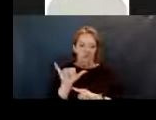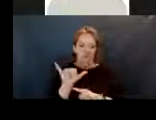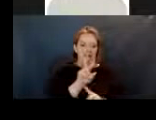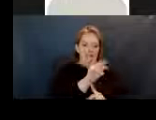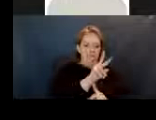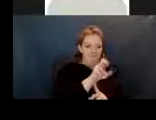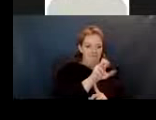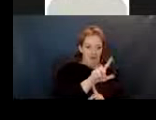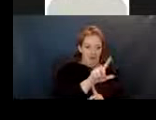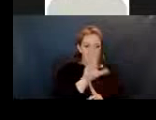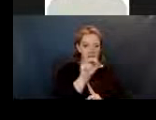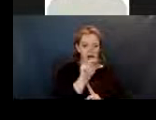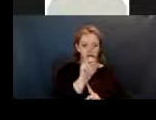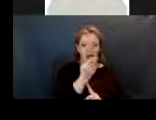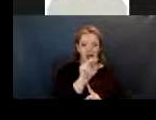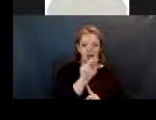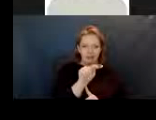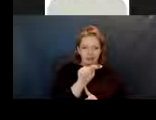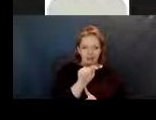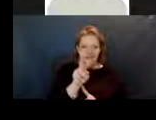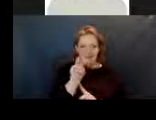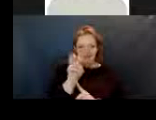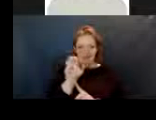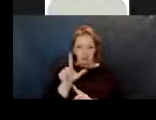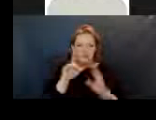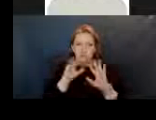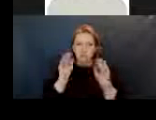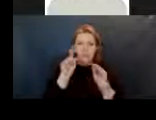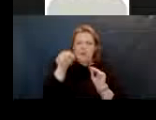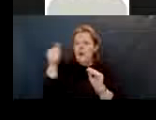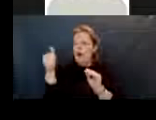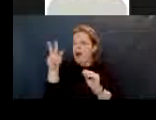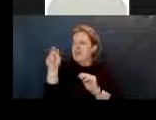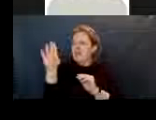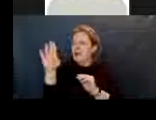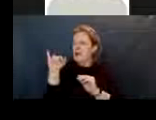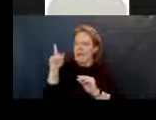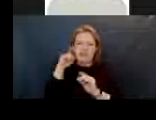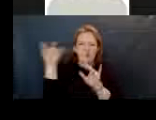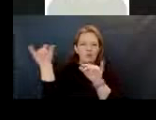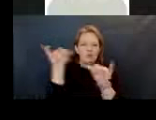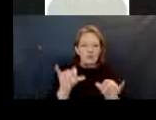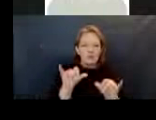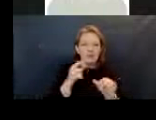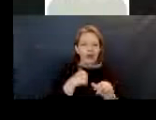It's fun to feel and watch what I've put together emerge in sonically satisfying ways.